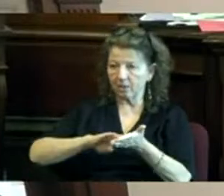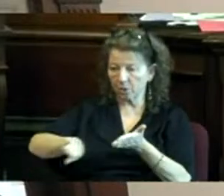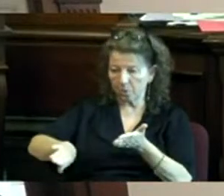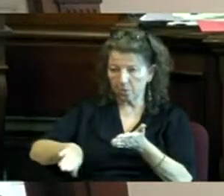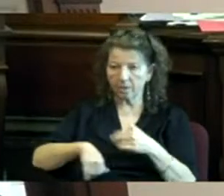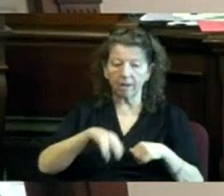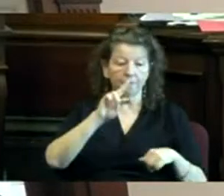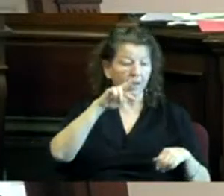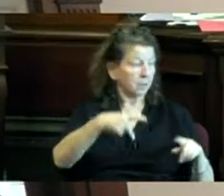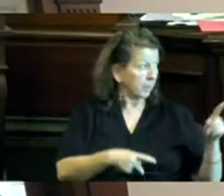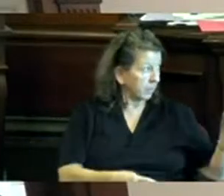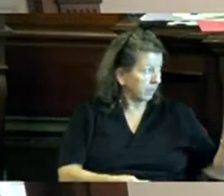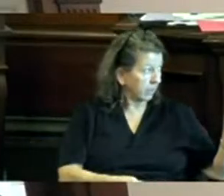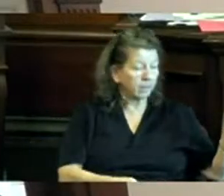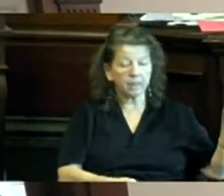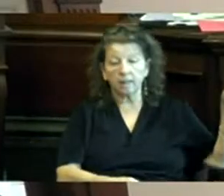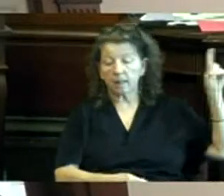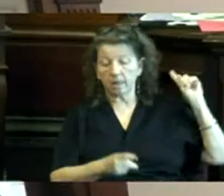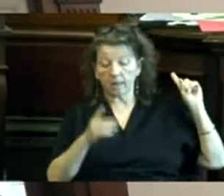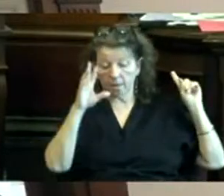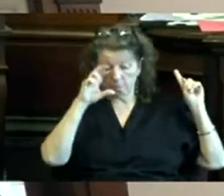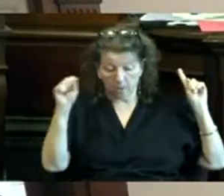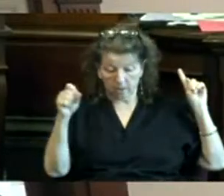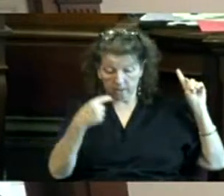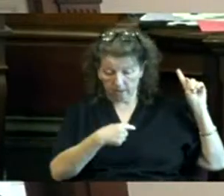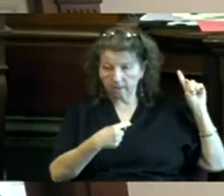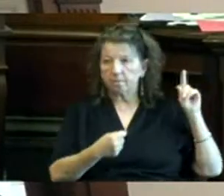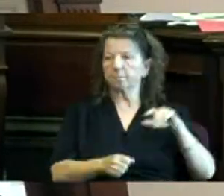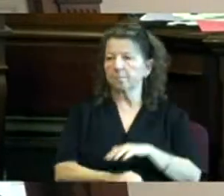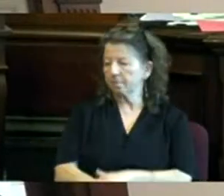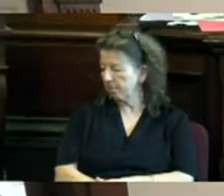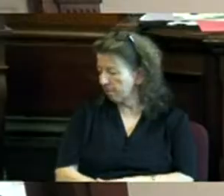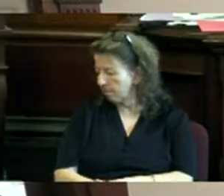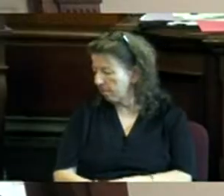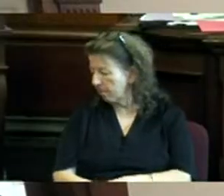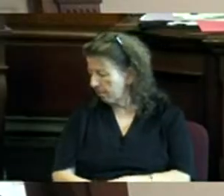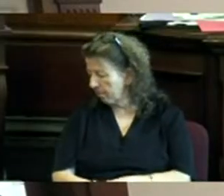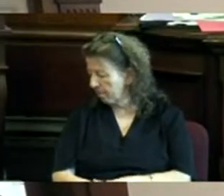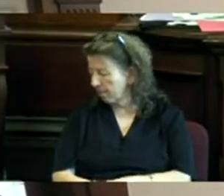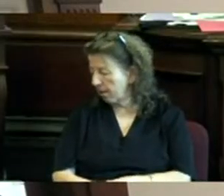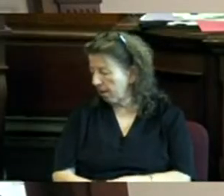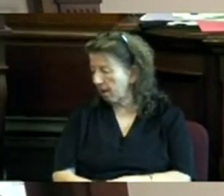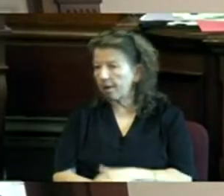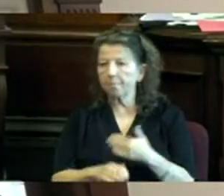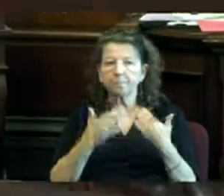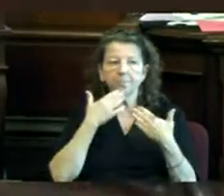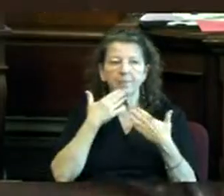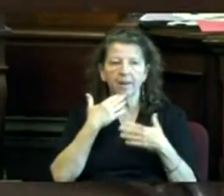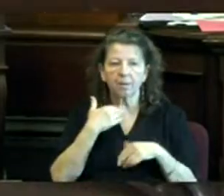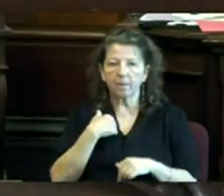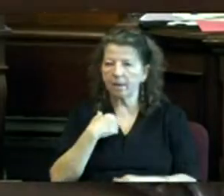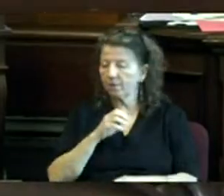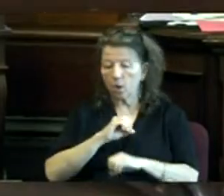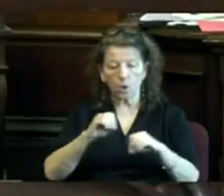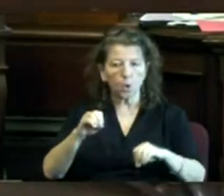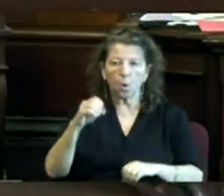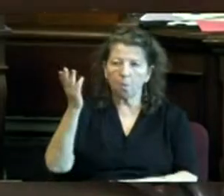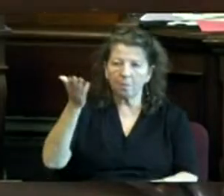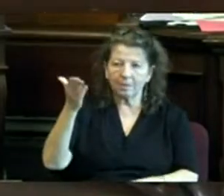here. Council member. Patterson here. Council member. Smith is excused. Vice President Harris